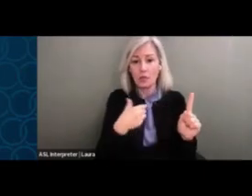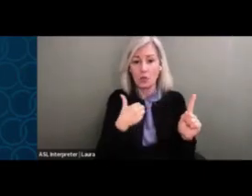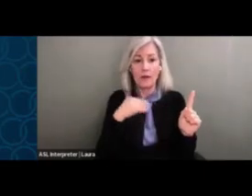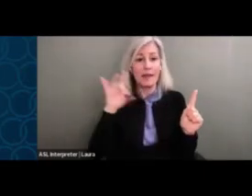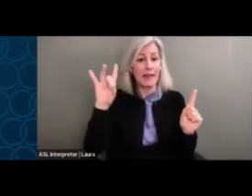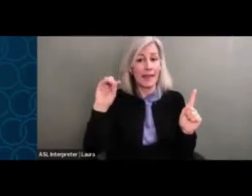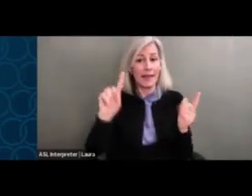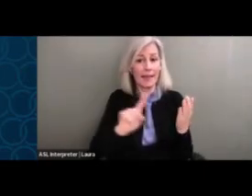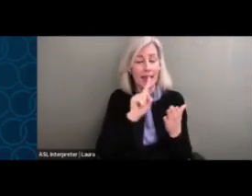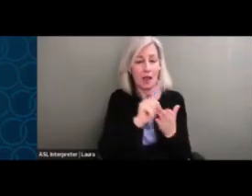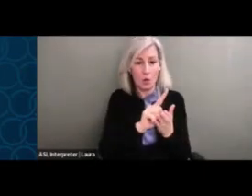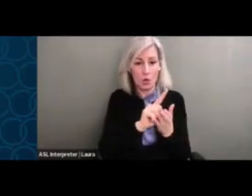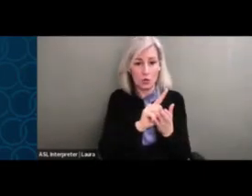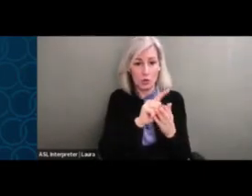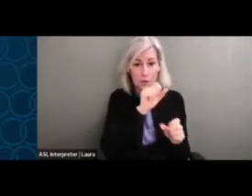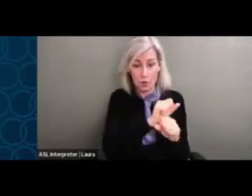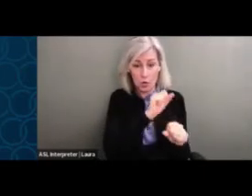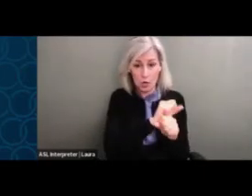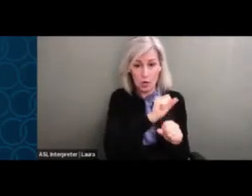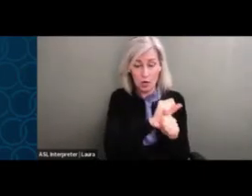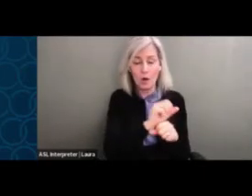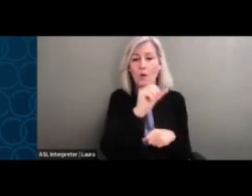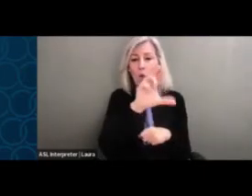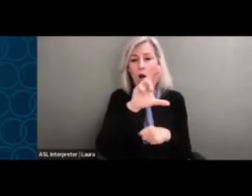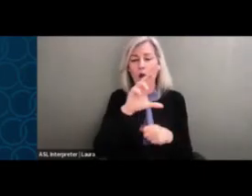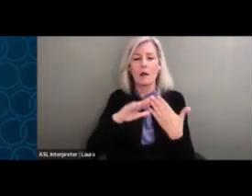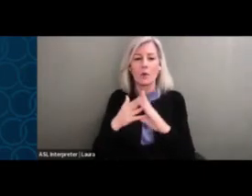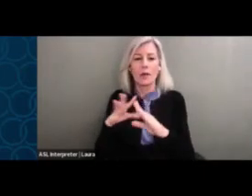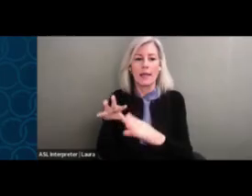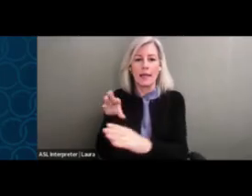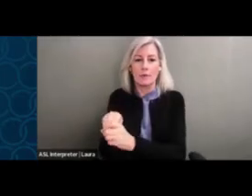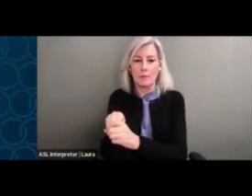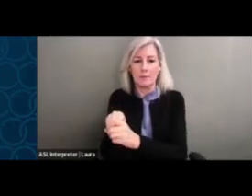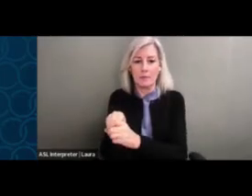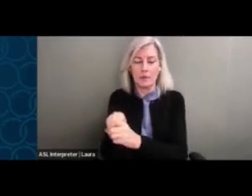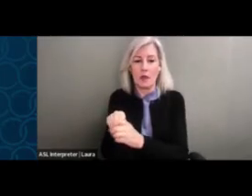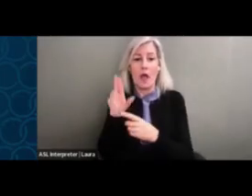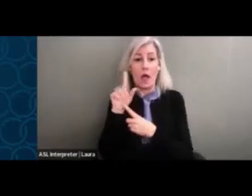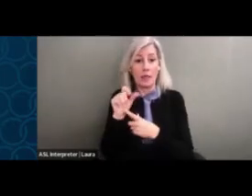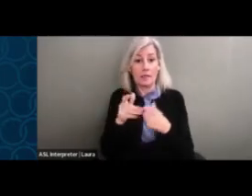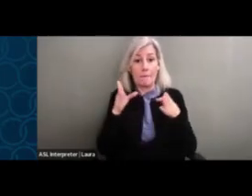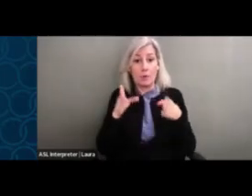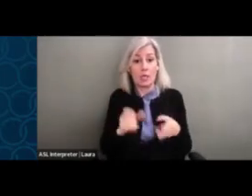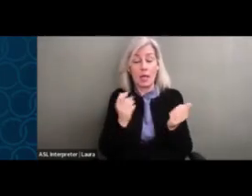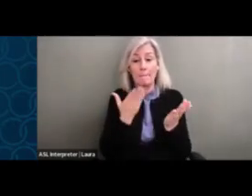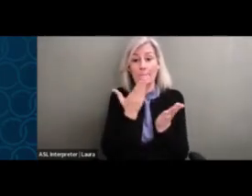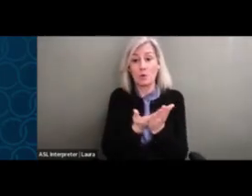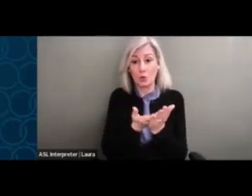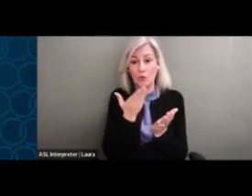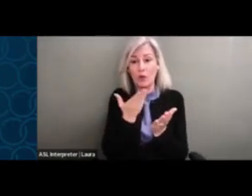being enrolled in Medicaid. You have to show that every month, you either have 80 hours of work or community engagement